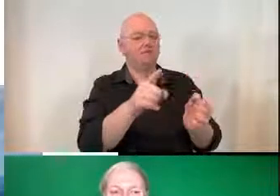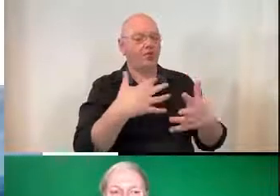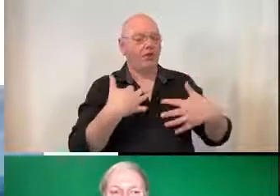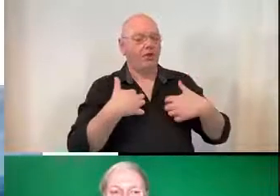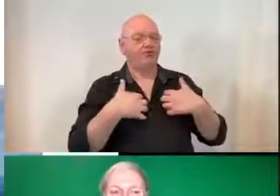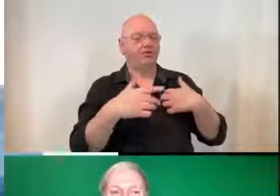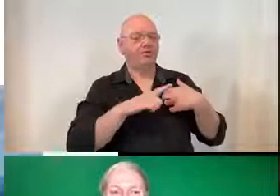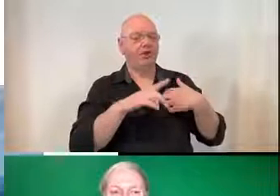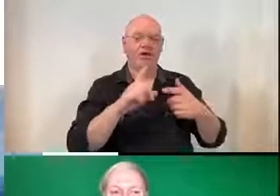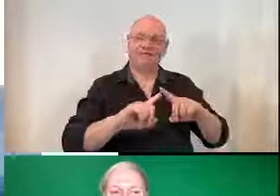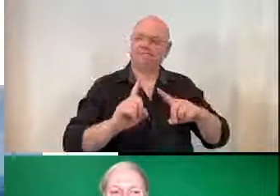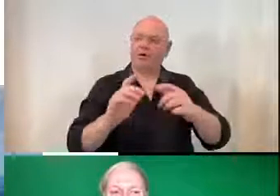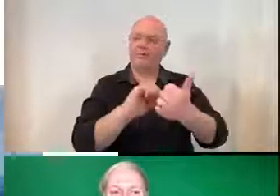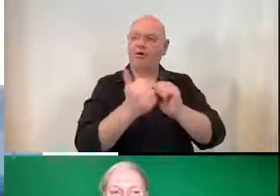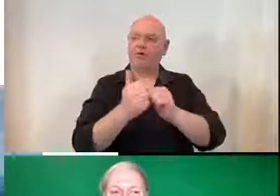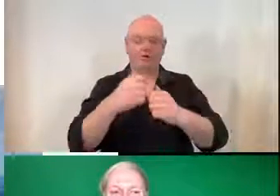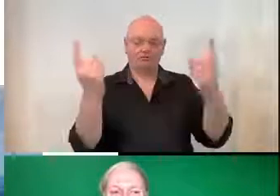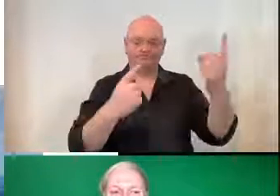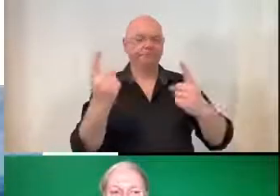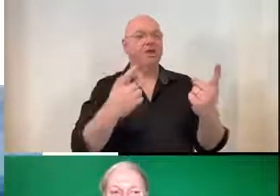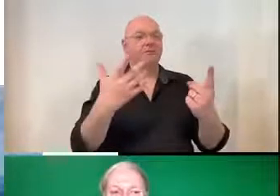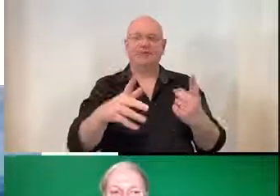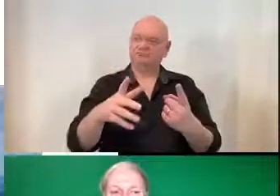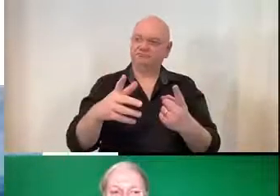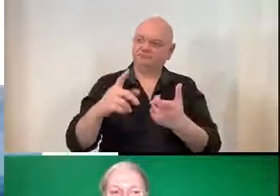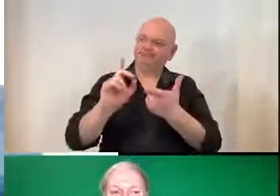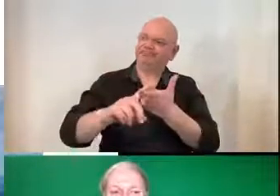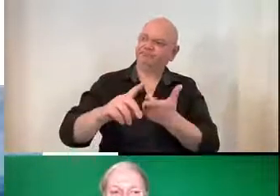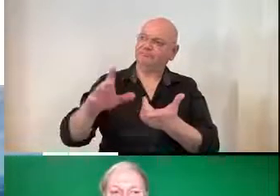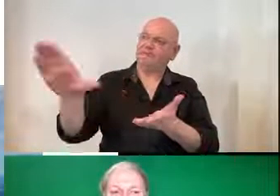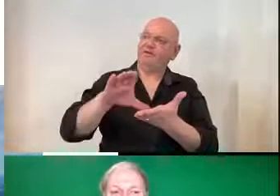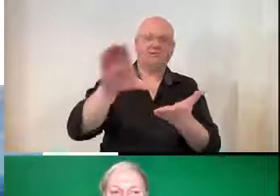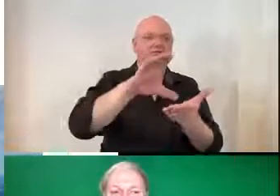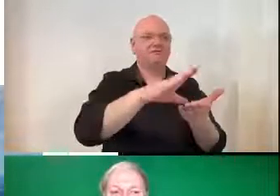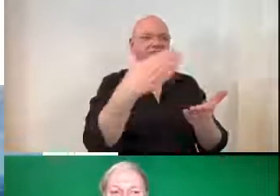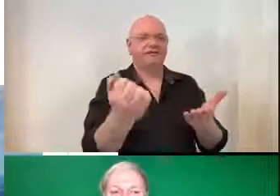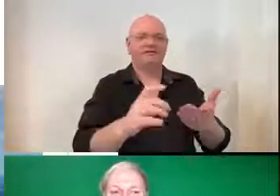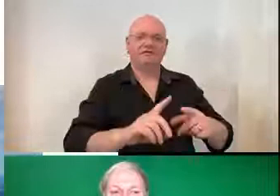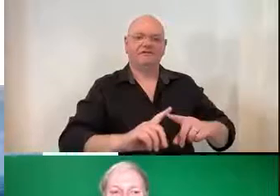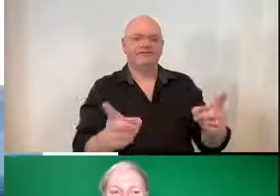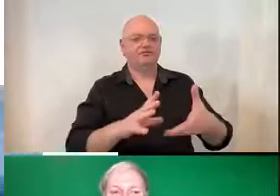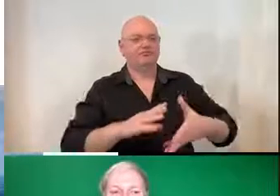who are making and producing creative and cultural work, and supporting 150 creative production businesses